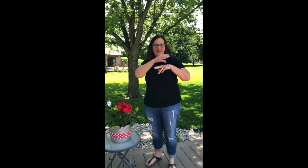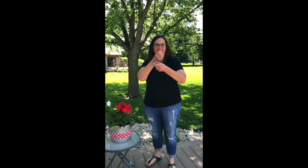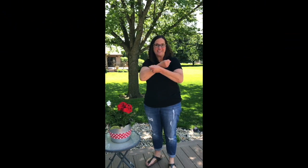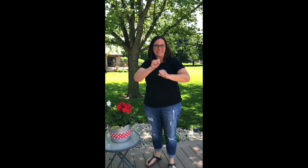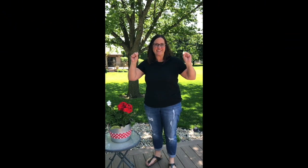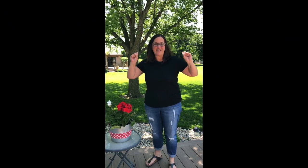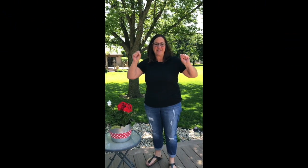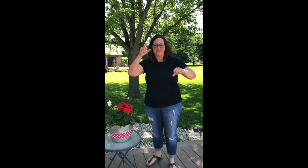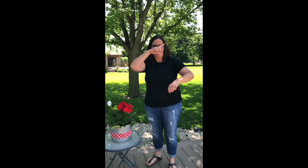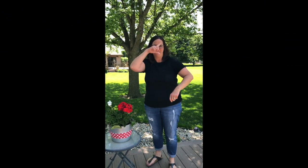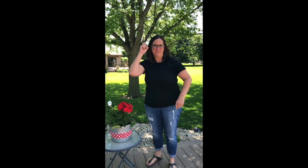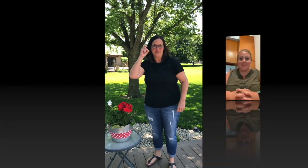Have a safe Summer!